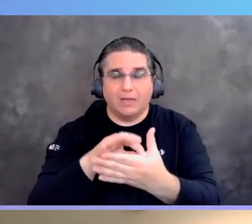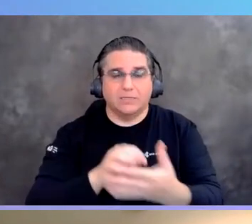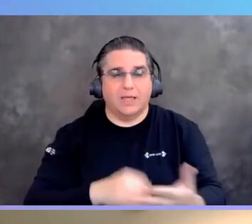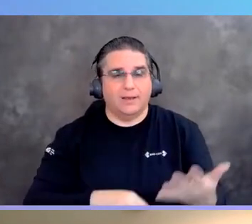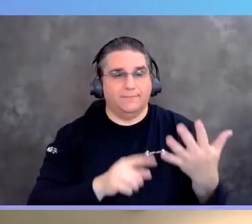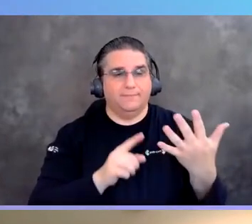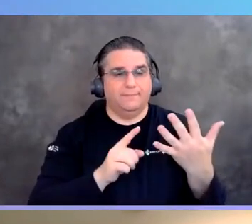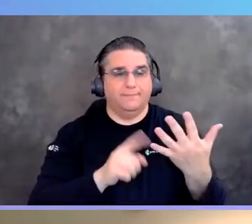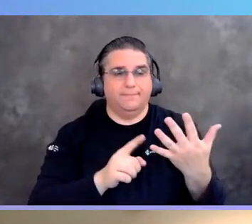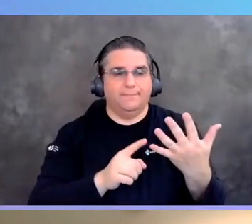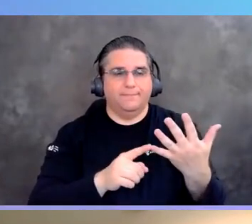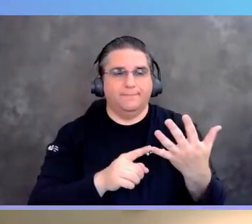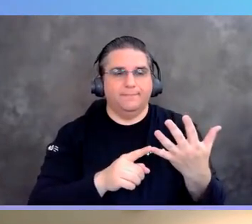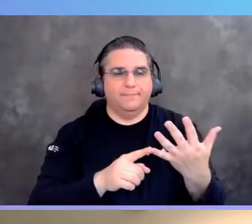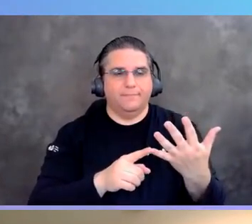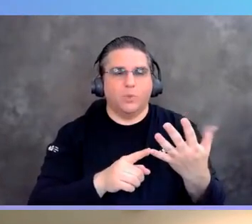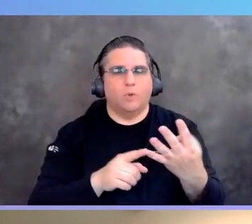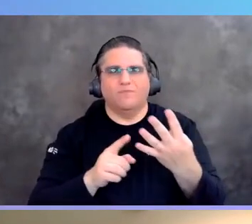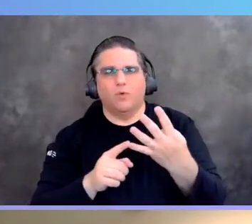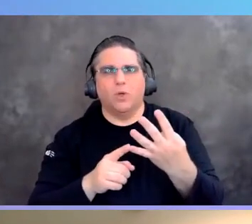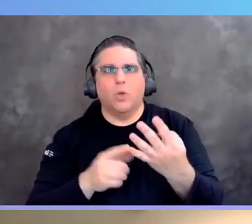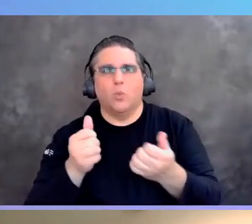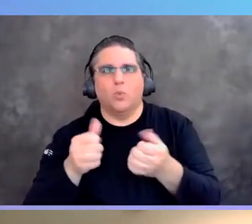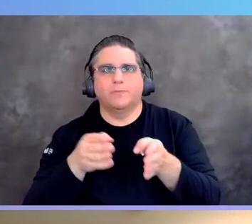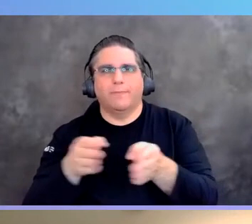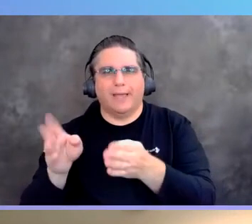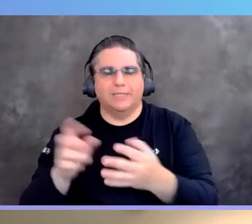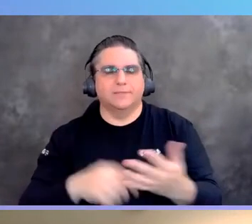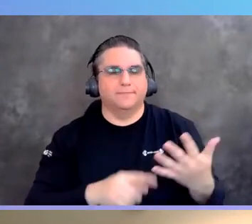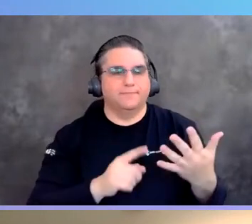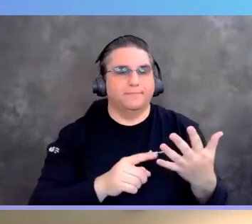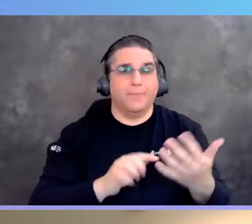in? How and when should identity be described? How should